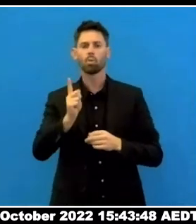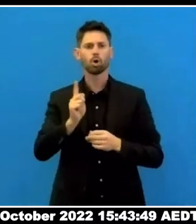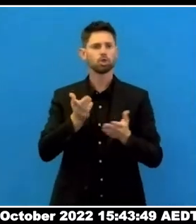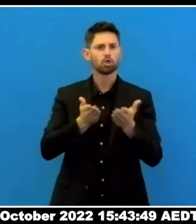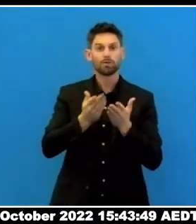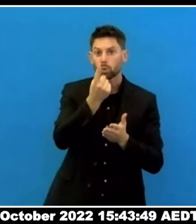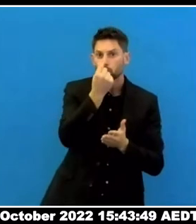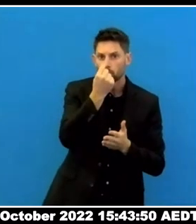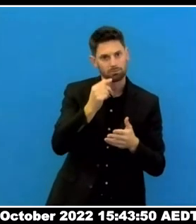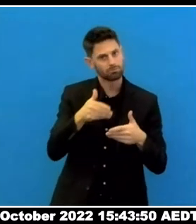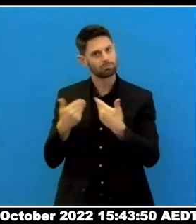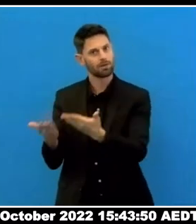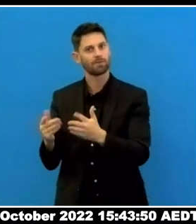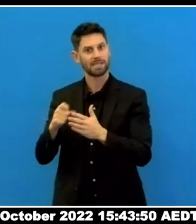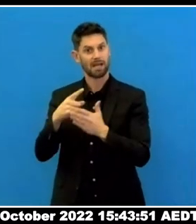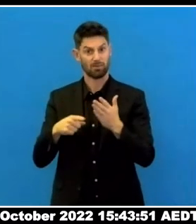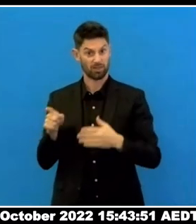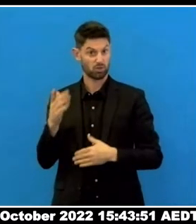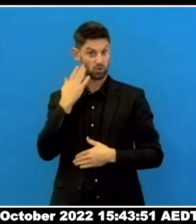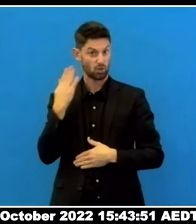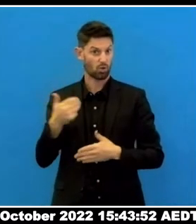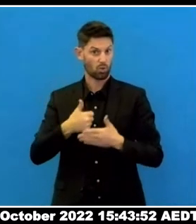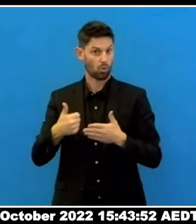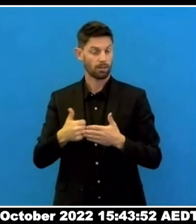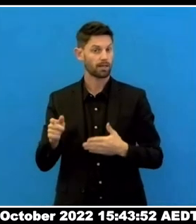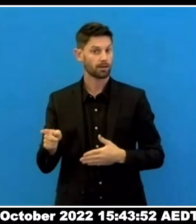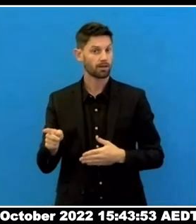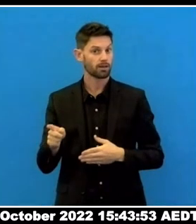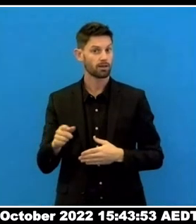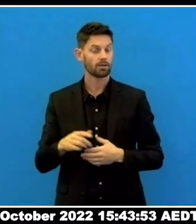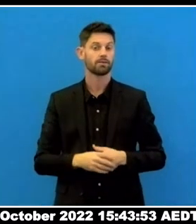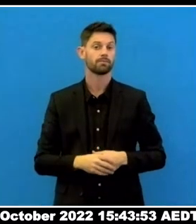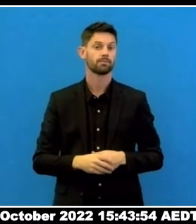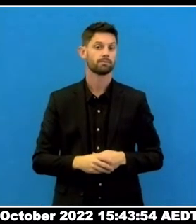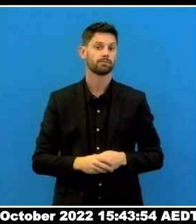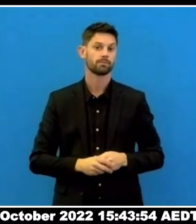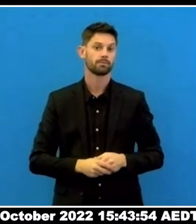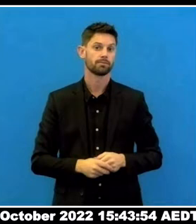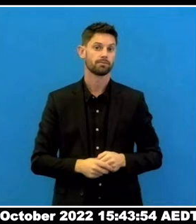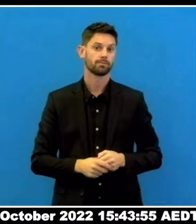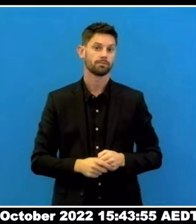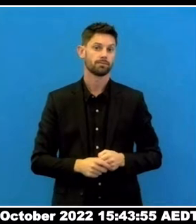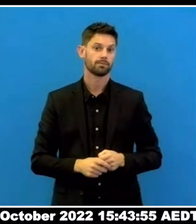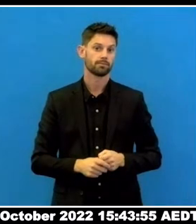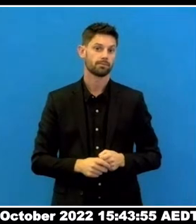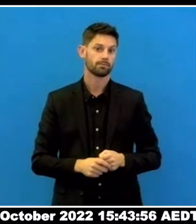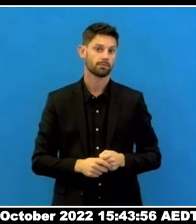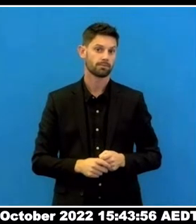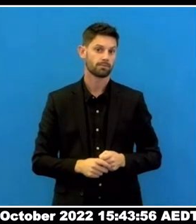for the disability people. Like, they don't know. Even if they know, like, for the disability for theNDIS,